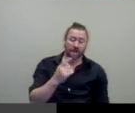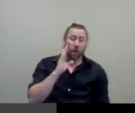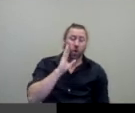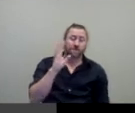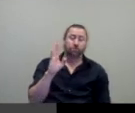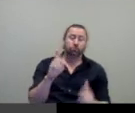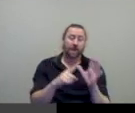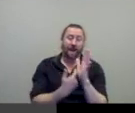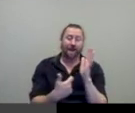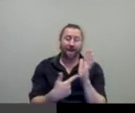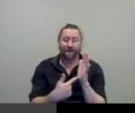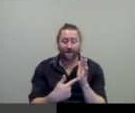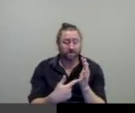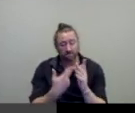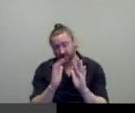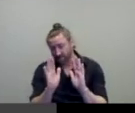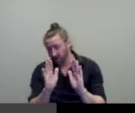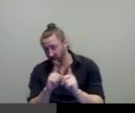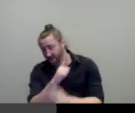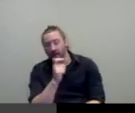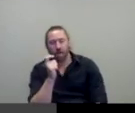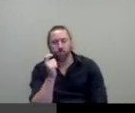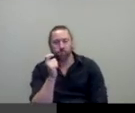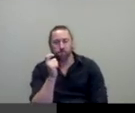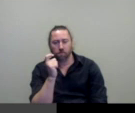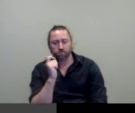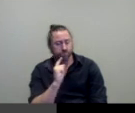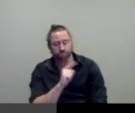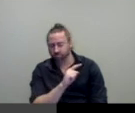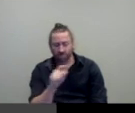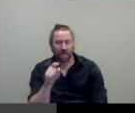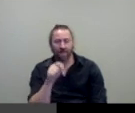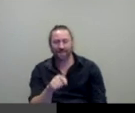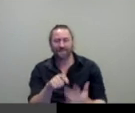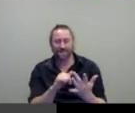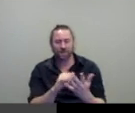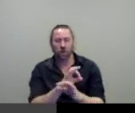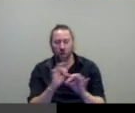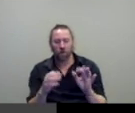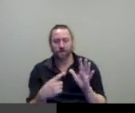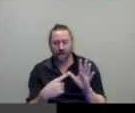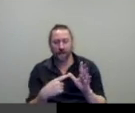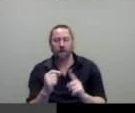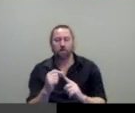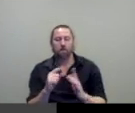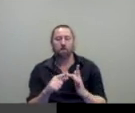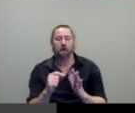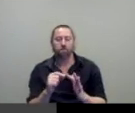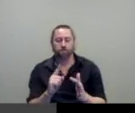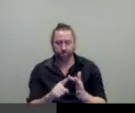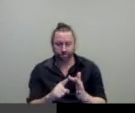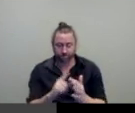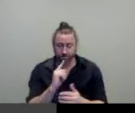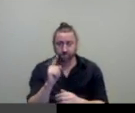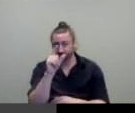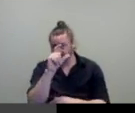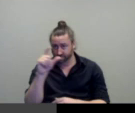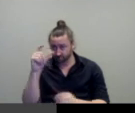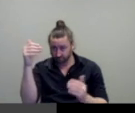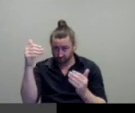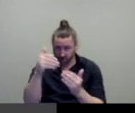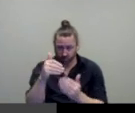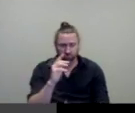in works like this one images are intricately bound with and to their words they acknowledge